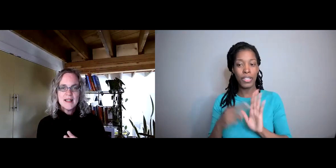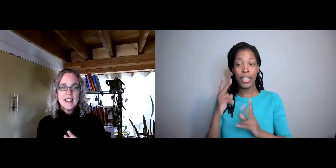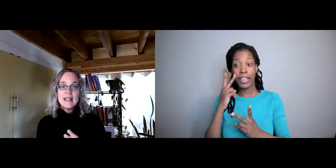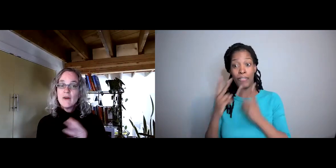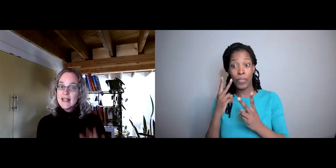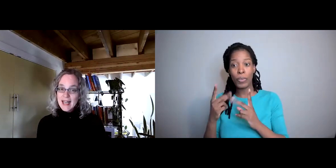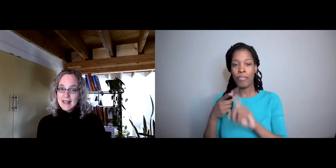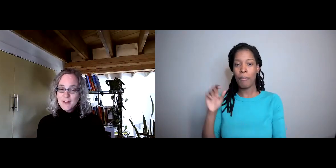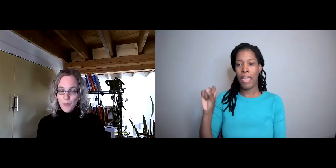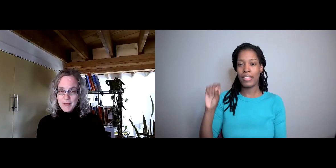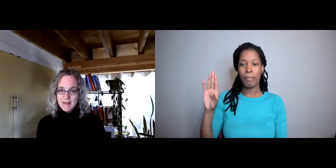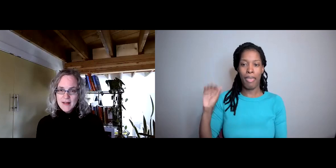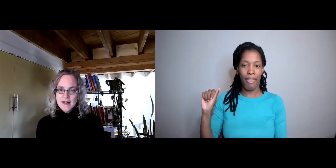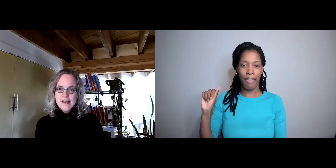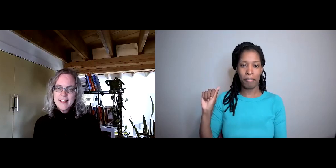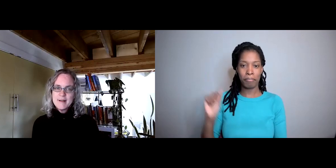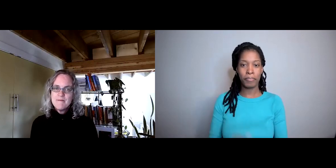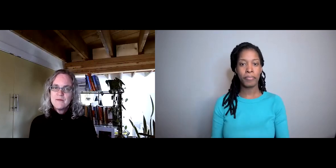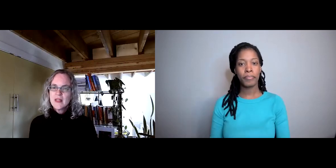Now at the end of the webinar, the National Disability Institute Team is going to share information with you about some upcoming events.